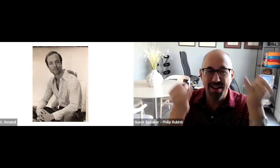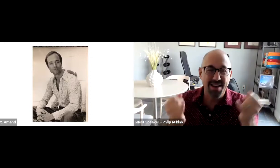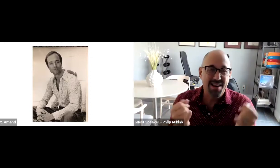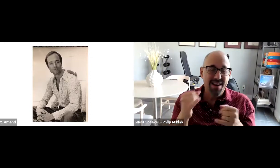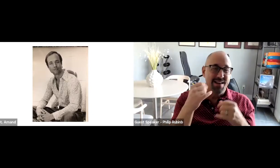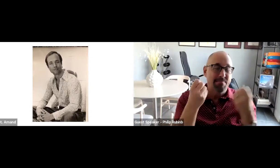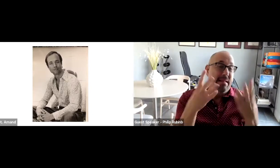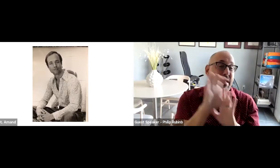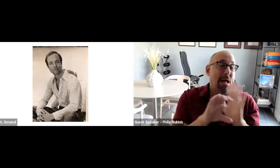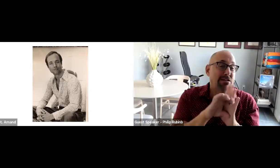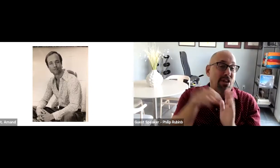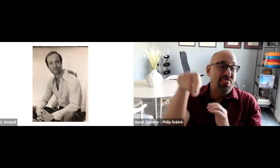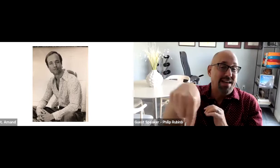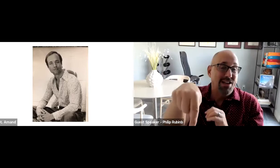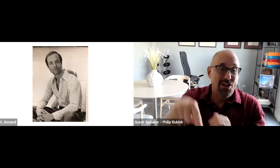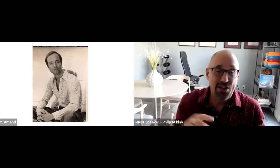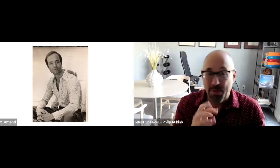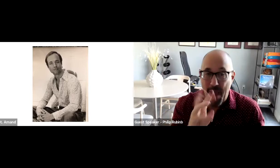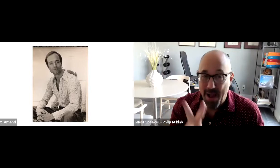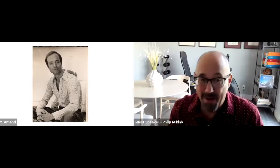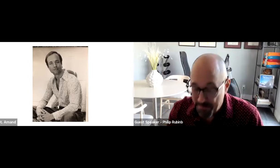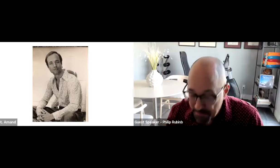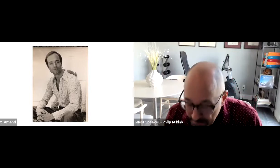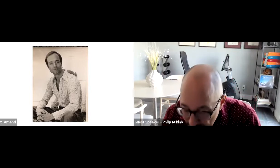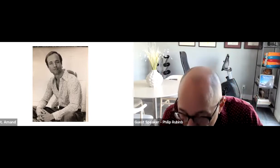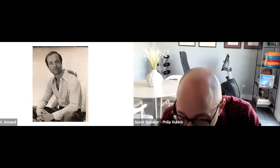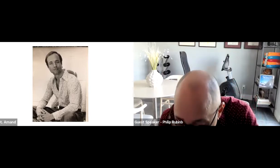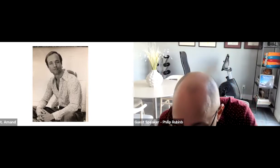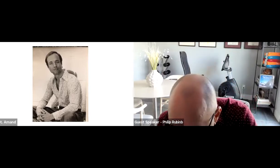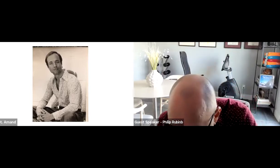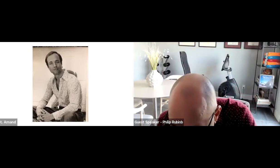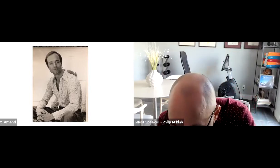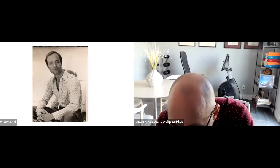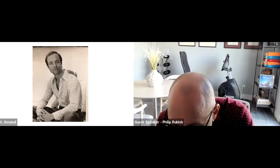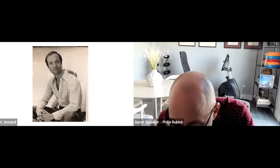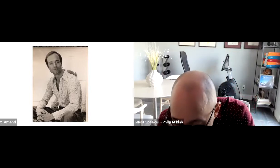there in Greenwich Village. I got to keep it G-rated a little bit, but you can imagine the characters